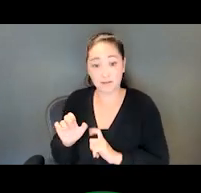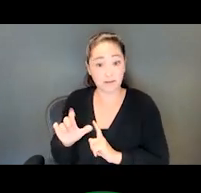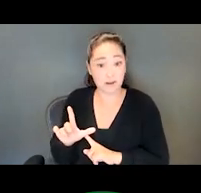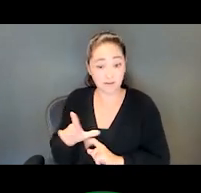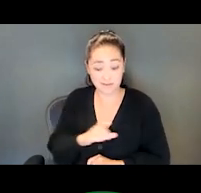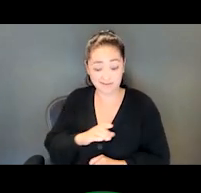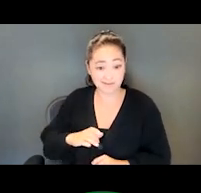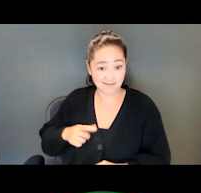became a reality.